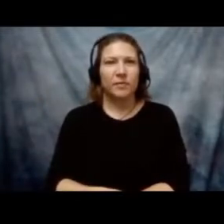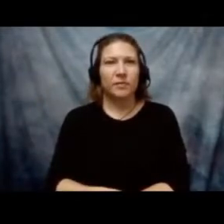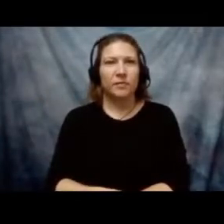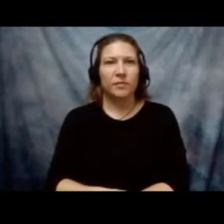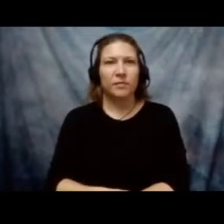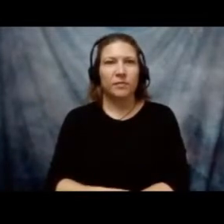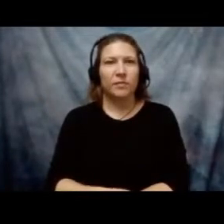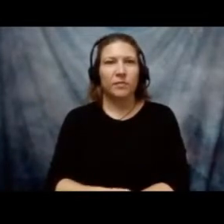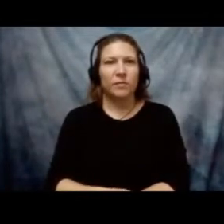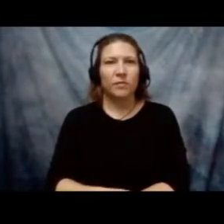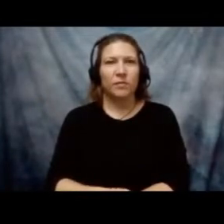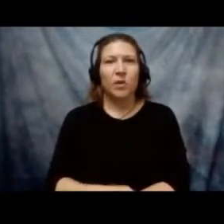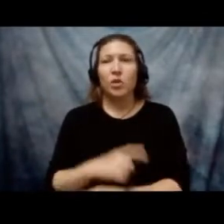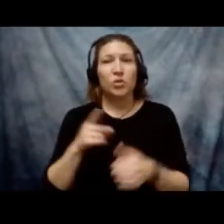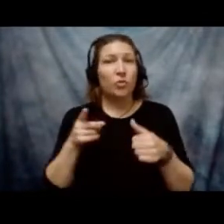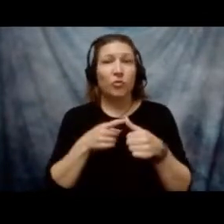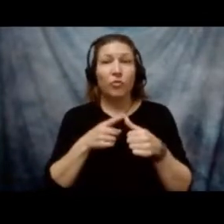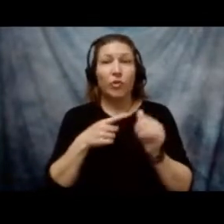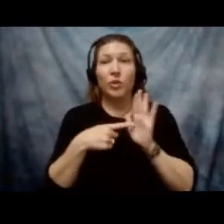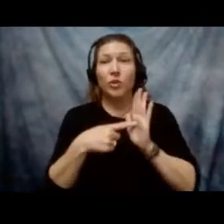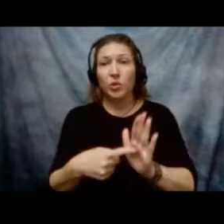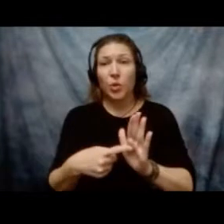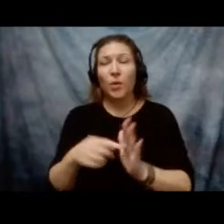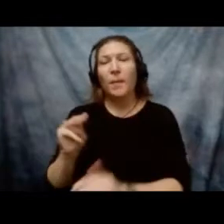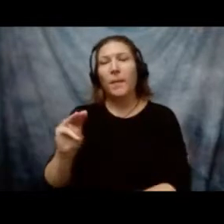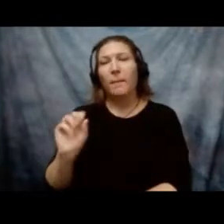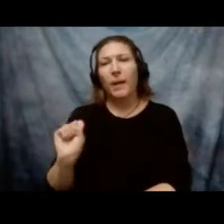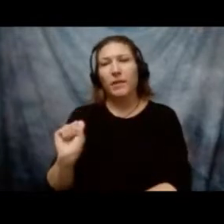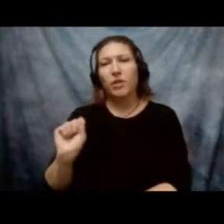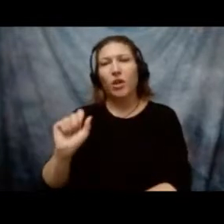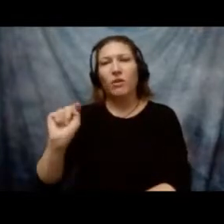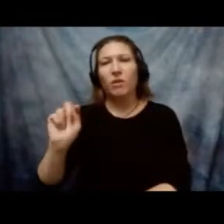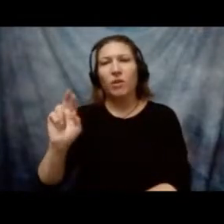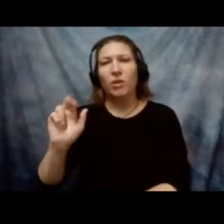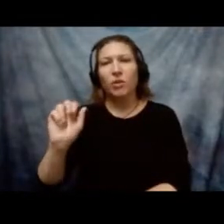something called microsoft translator this is something that i've actually used in some of my